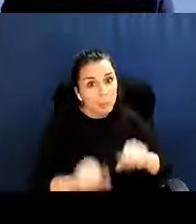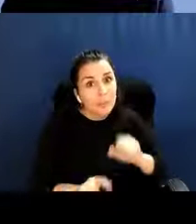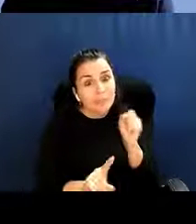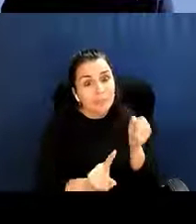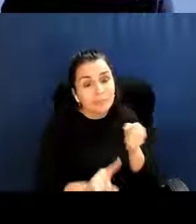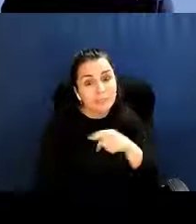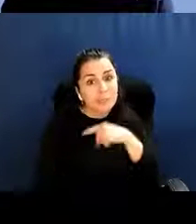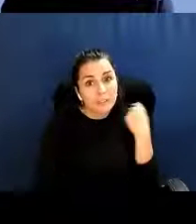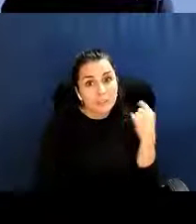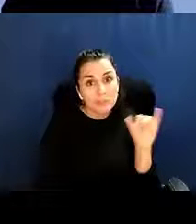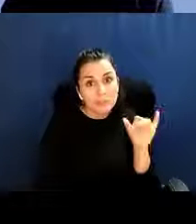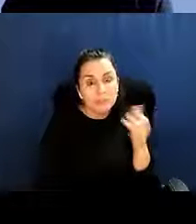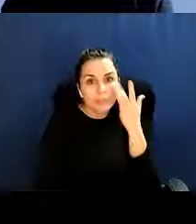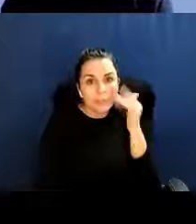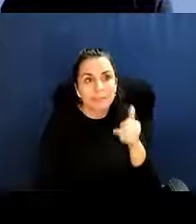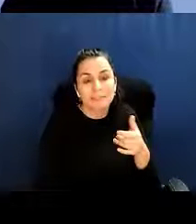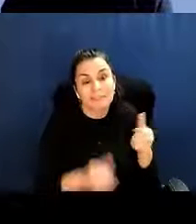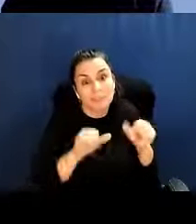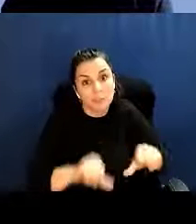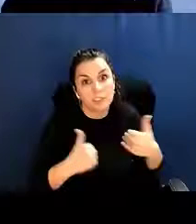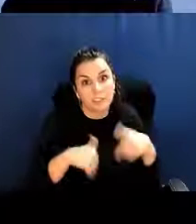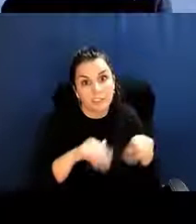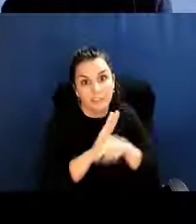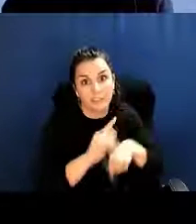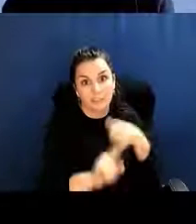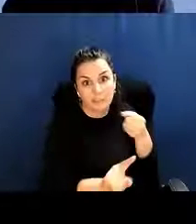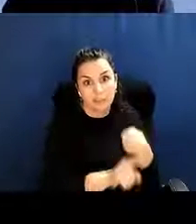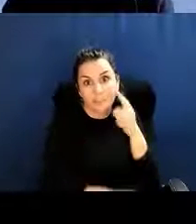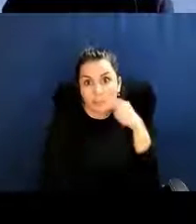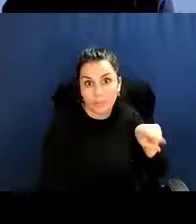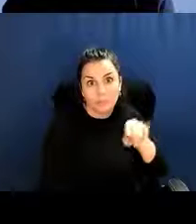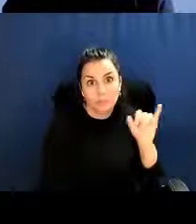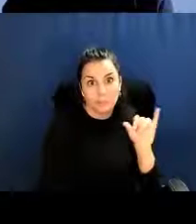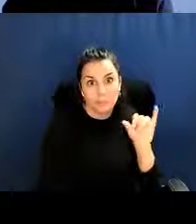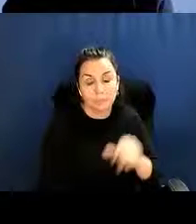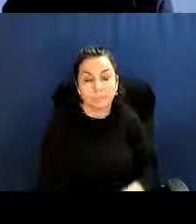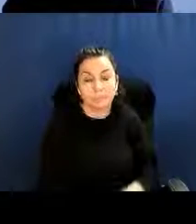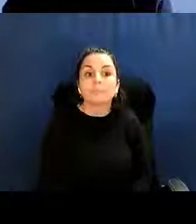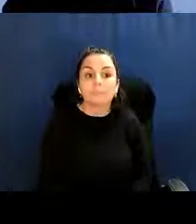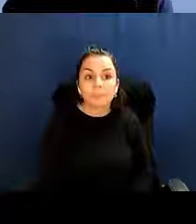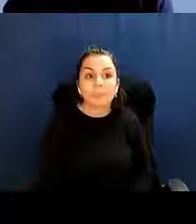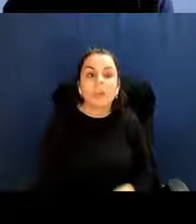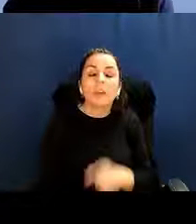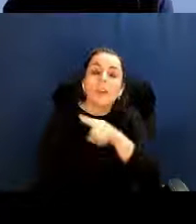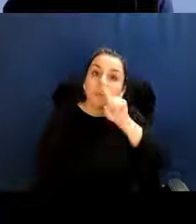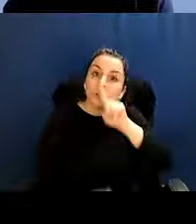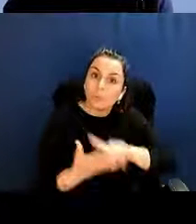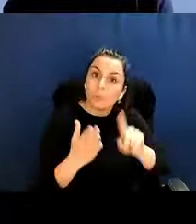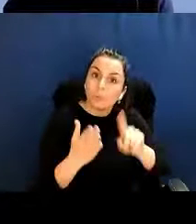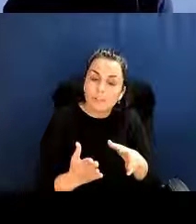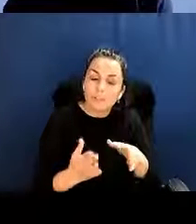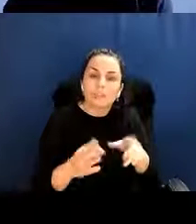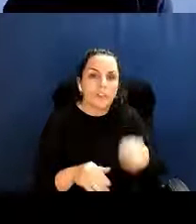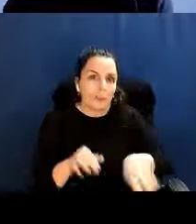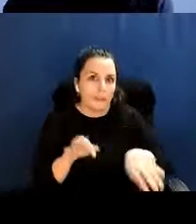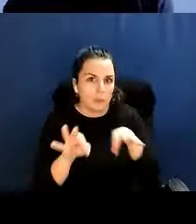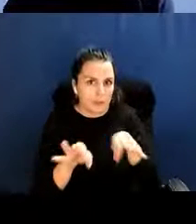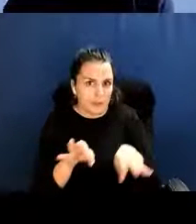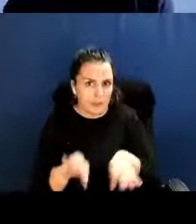Now, as the researcher, you will also be expected to detail how the risks you've identified will be minimized.